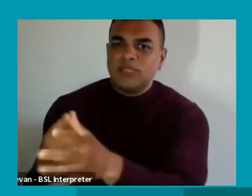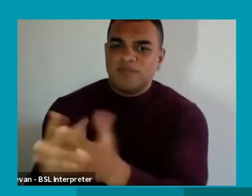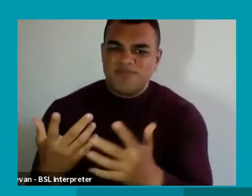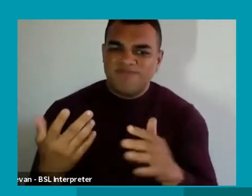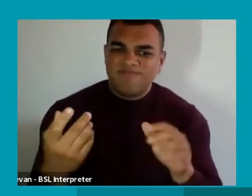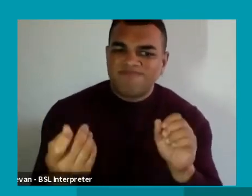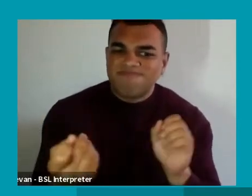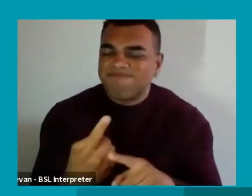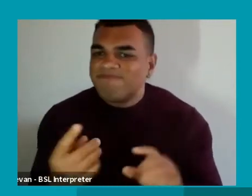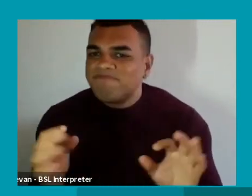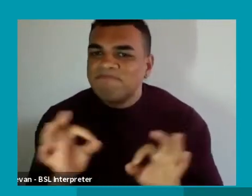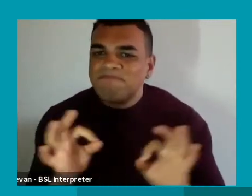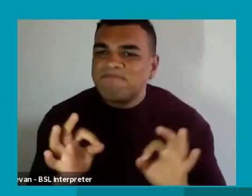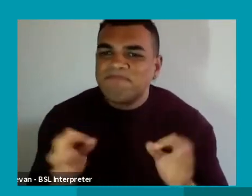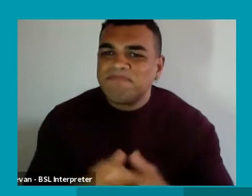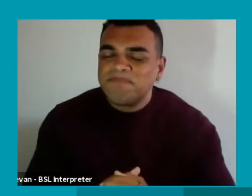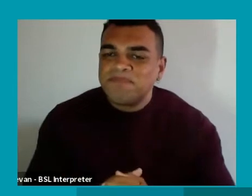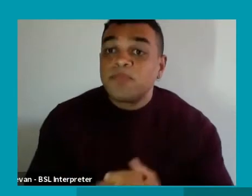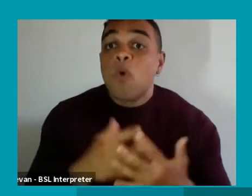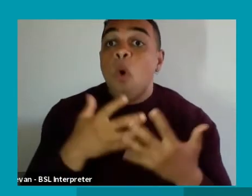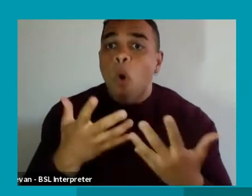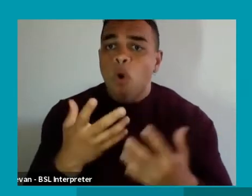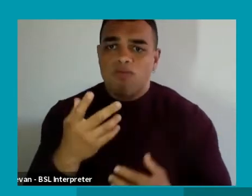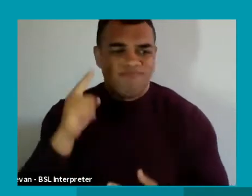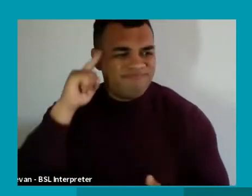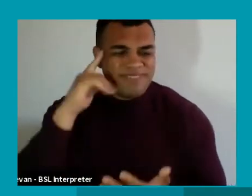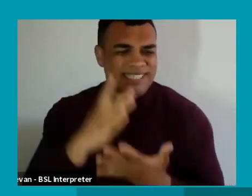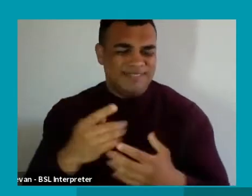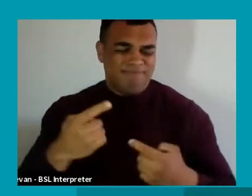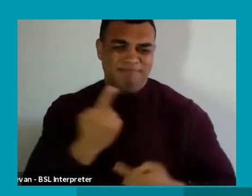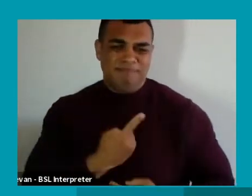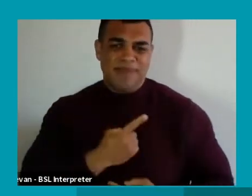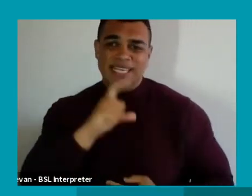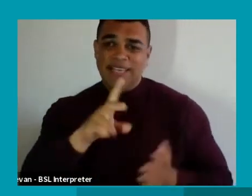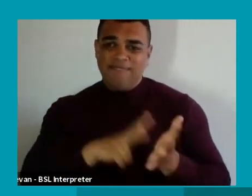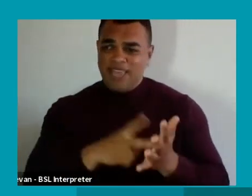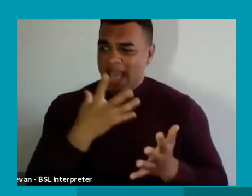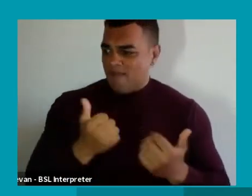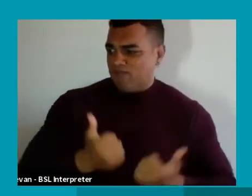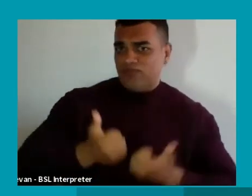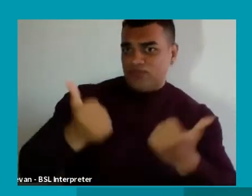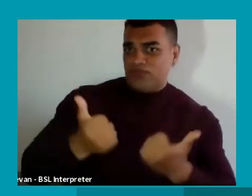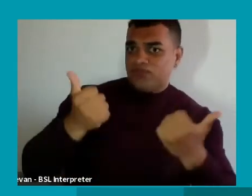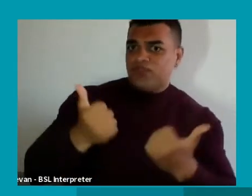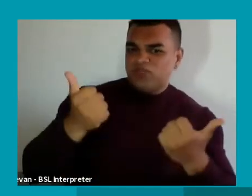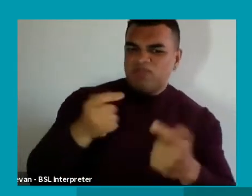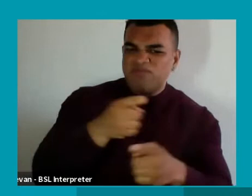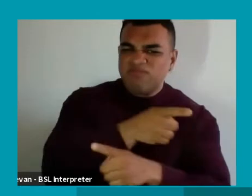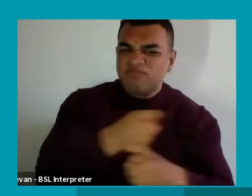anyone will employ me even if I have the best CV in the world. So, Which one pertains to you?